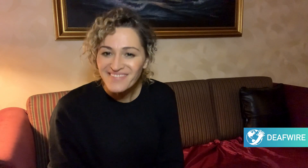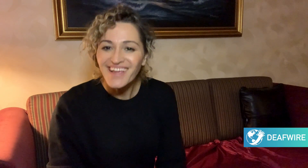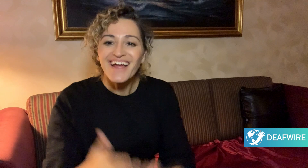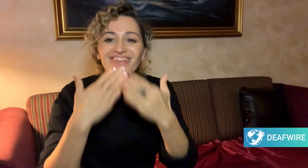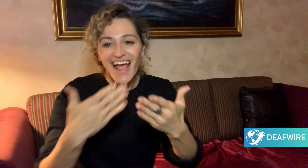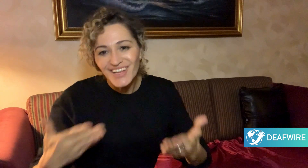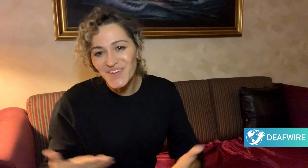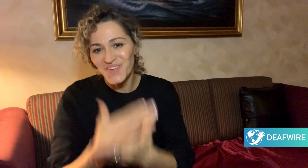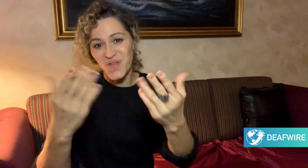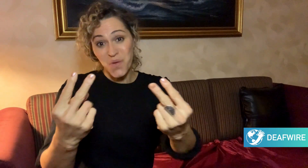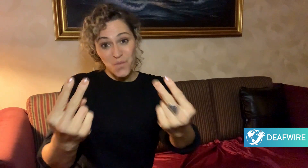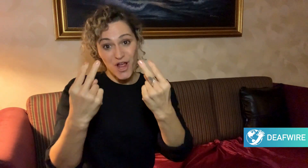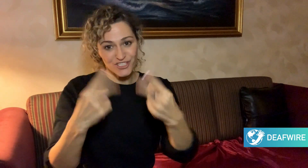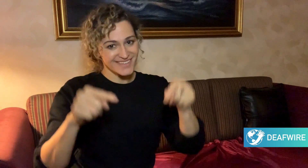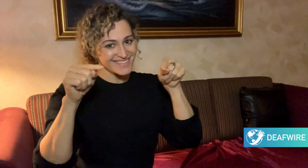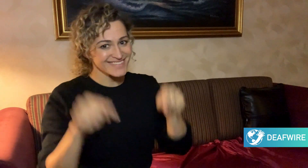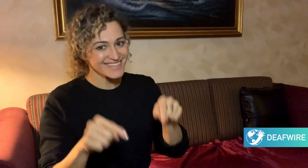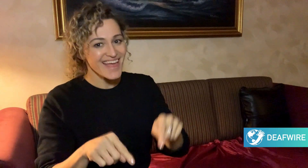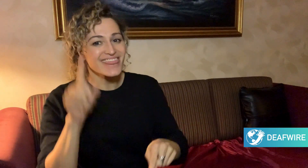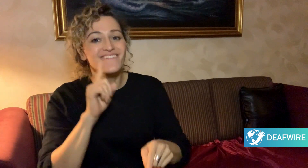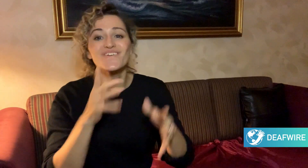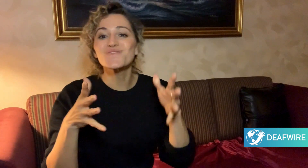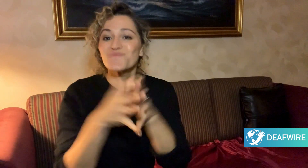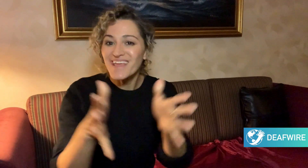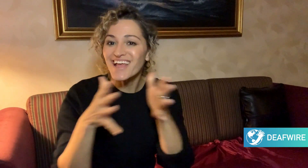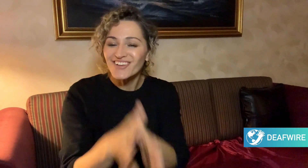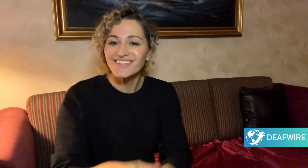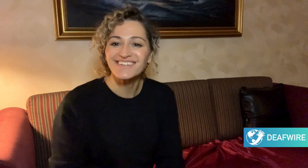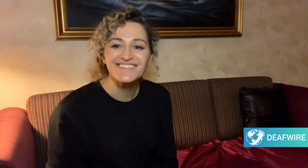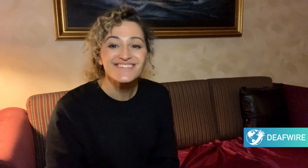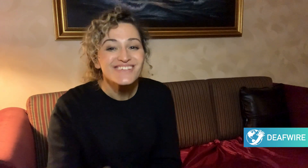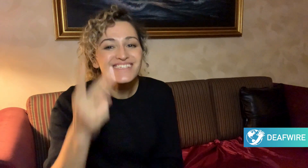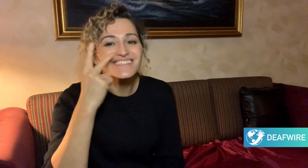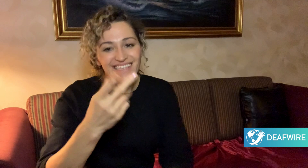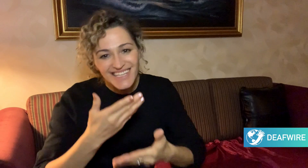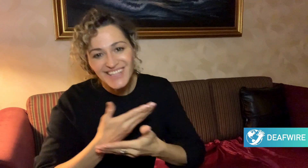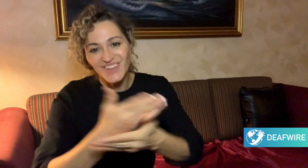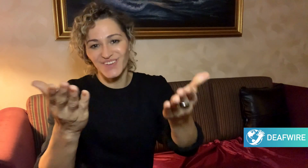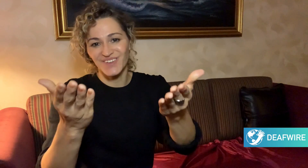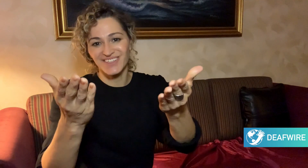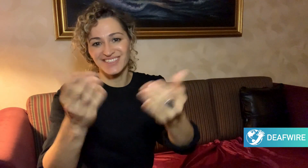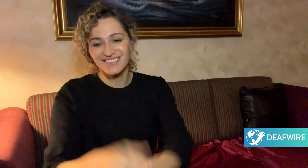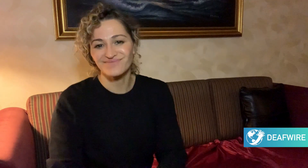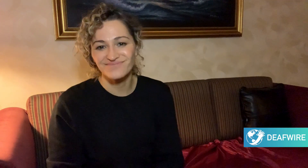Thank you for watching DeafWire! See you!